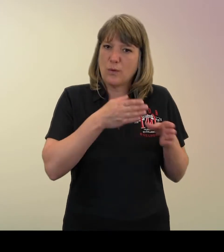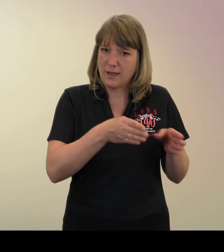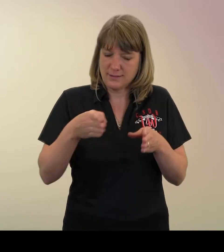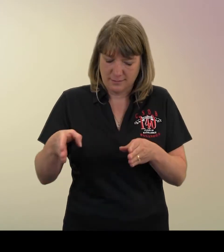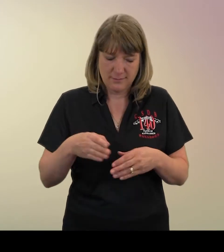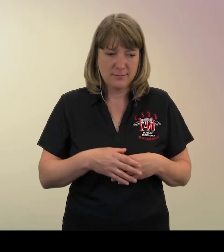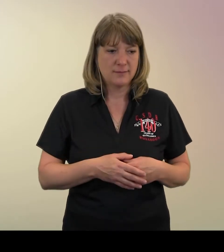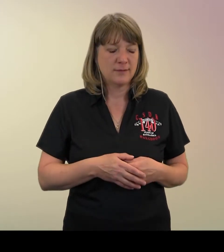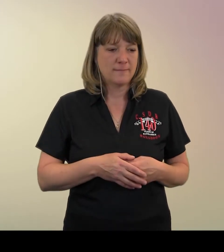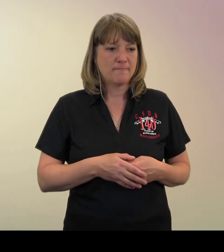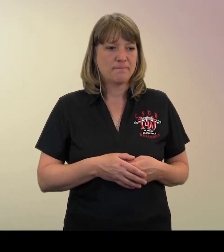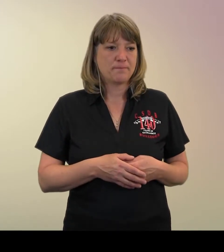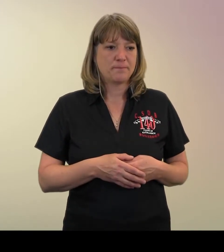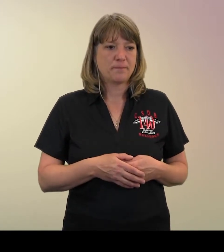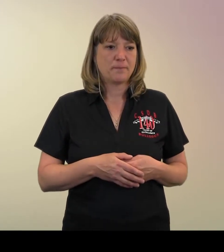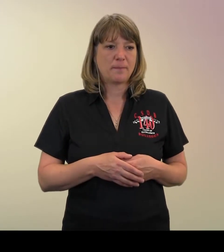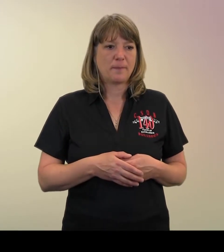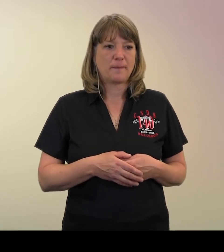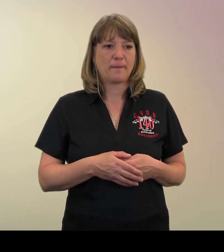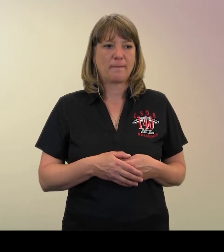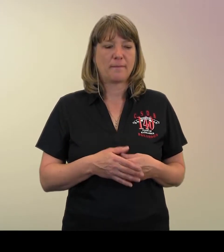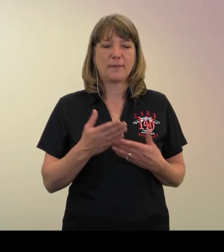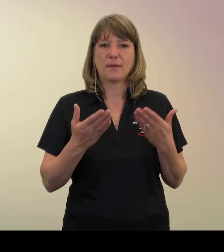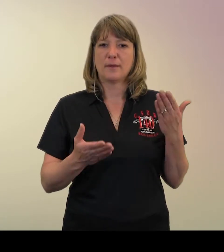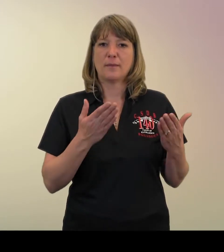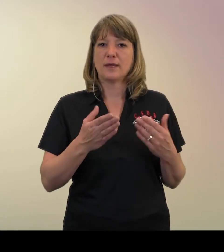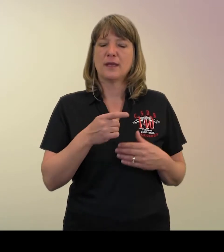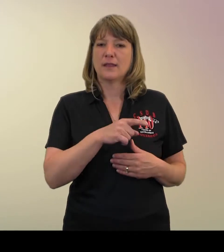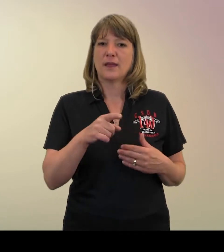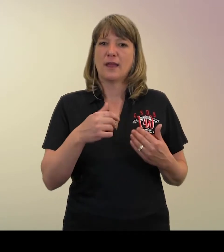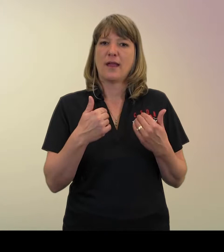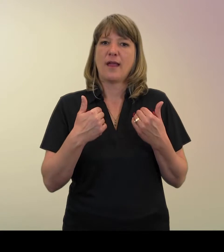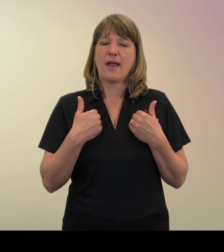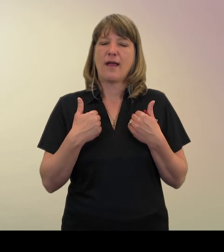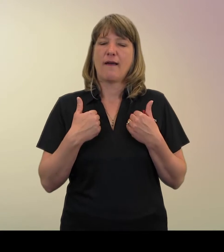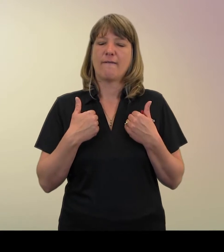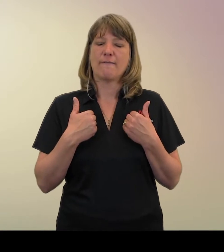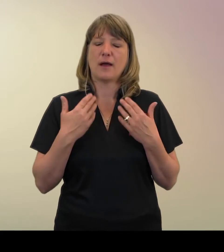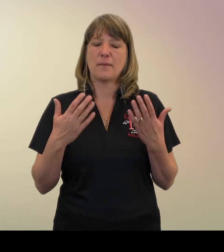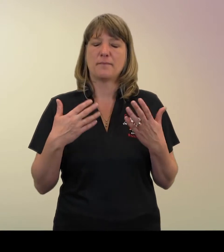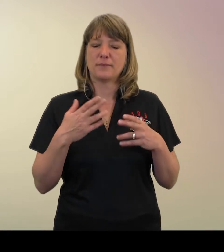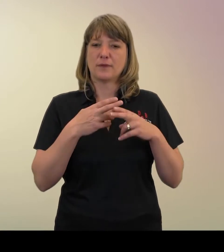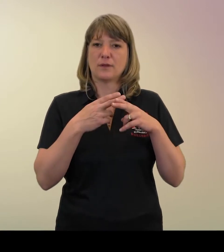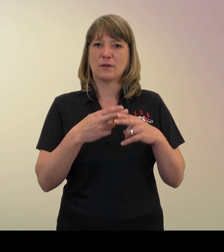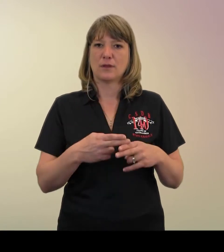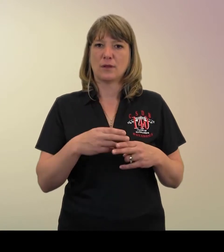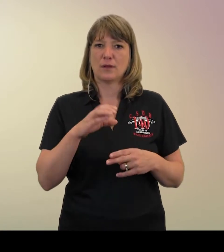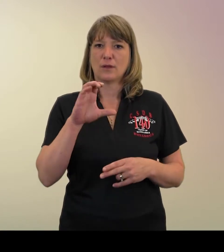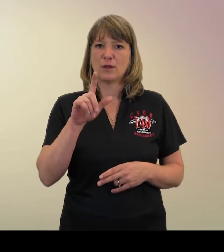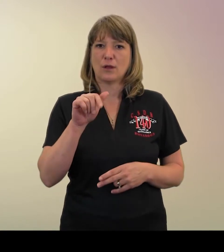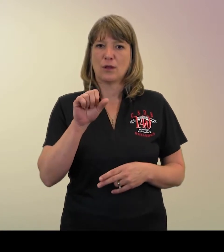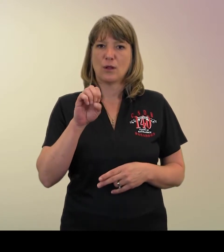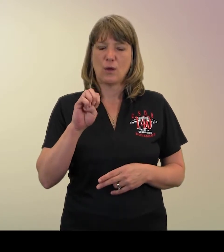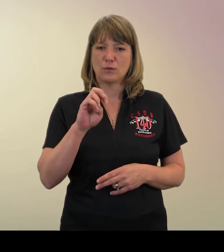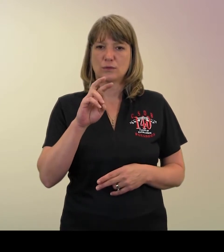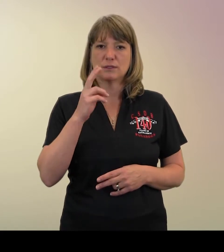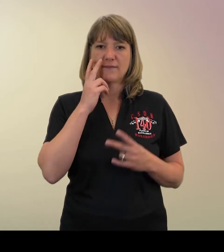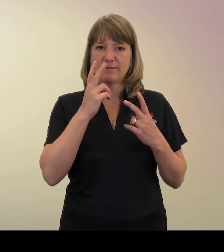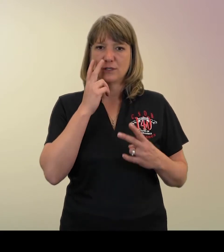in unusual ways, who might have what we call